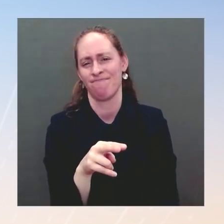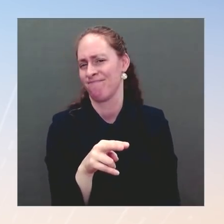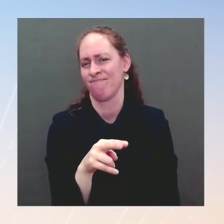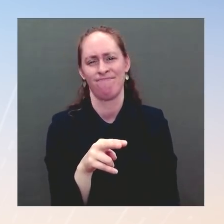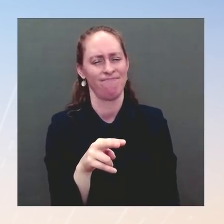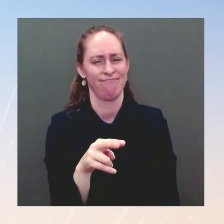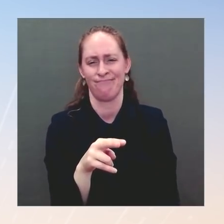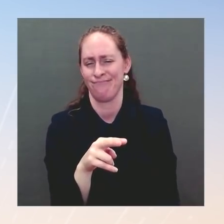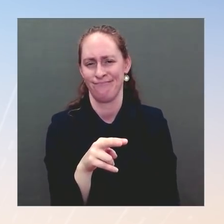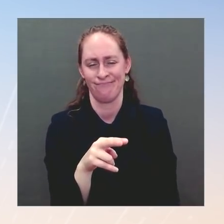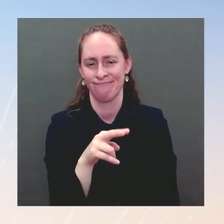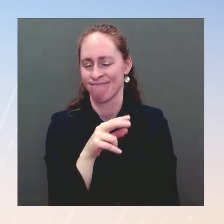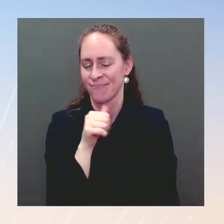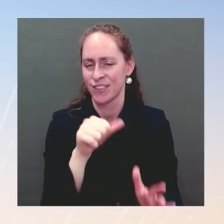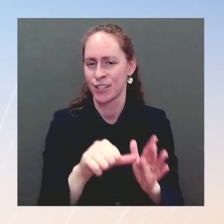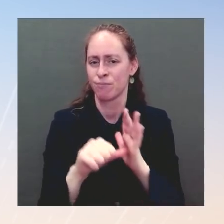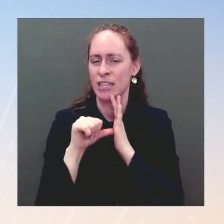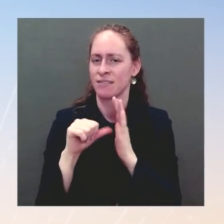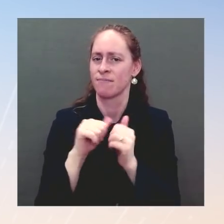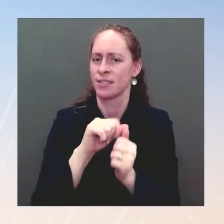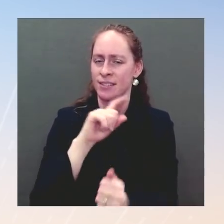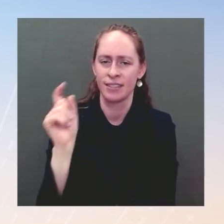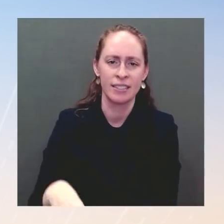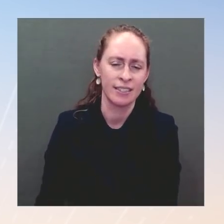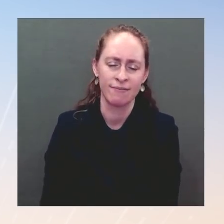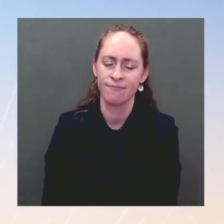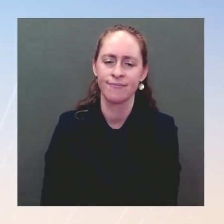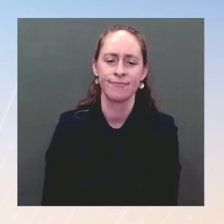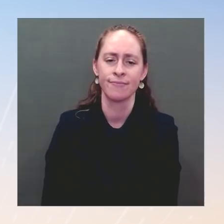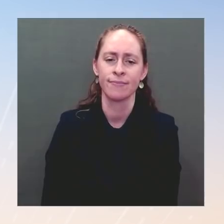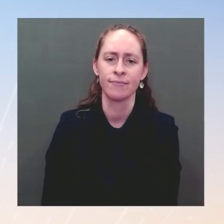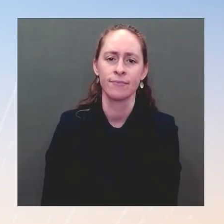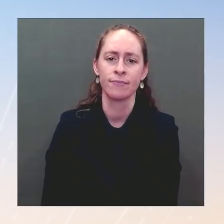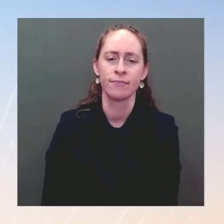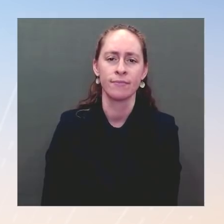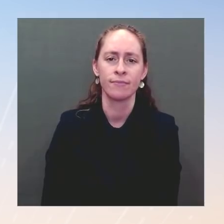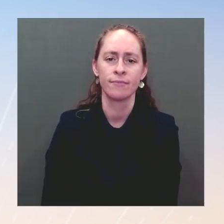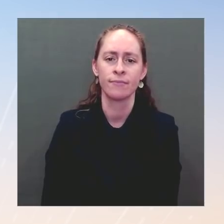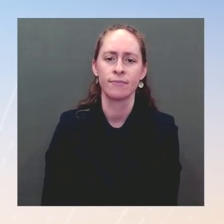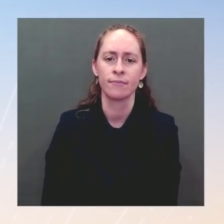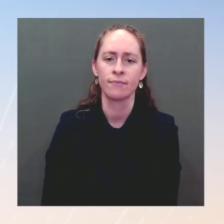with the rule targeting shelters that house unaccompanied minors.